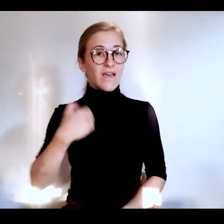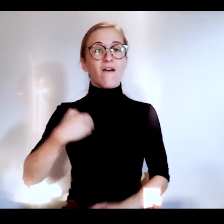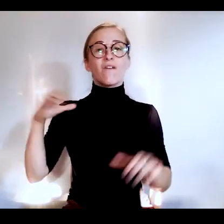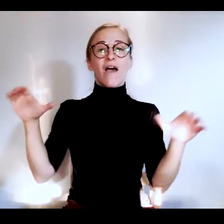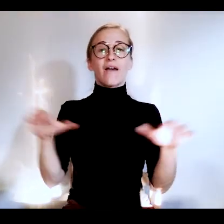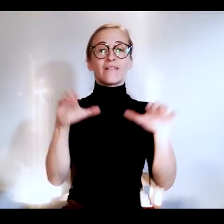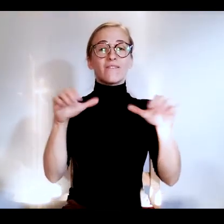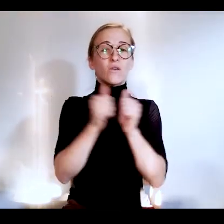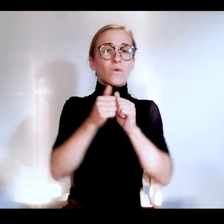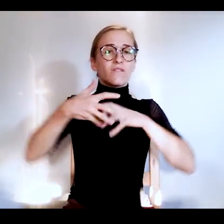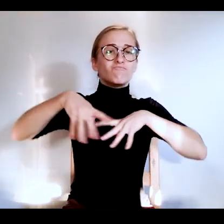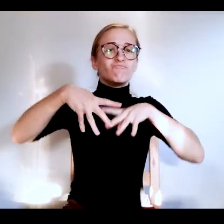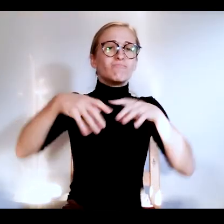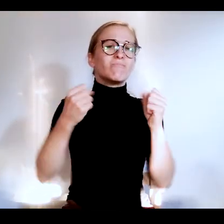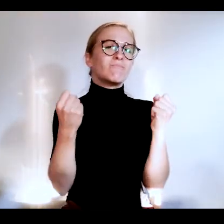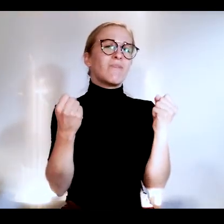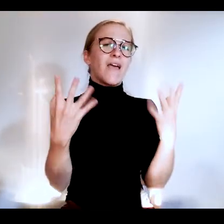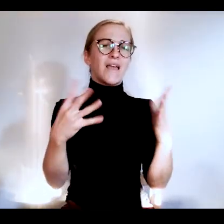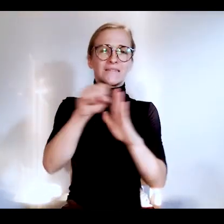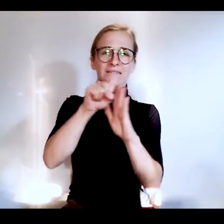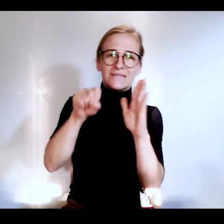with parades in many states and many cities.